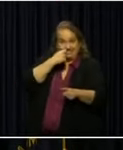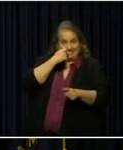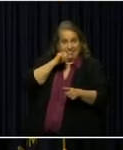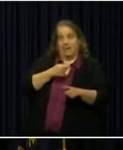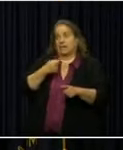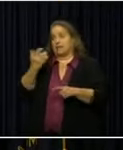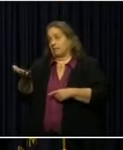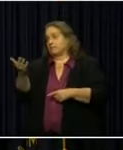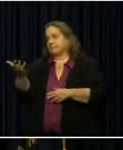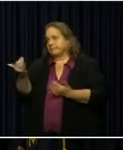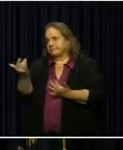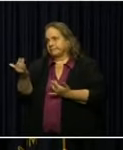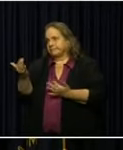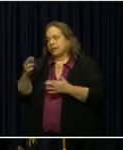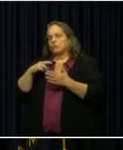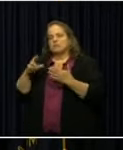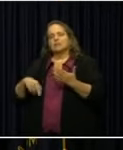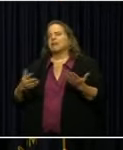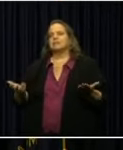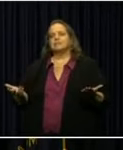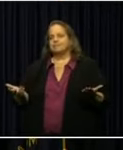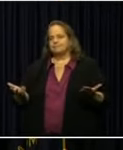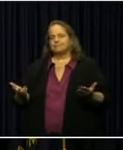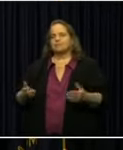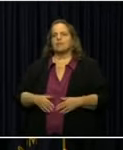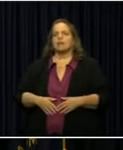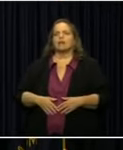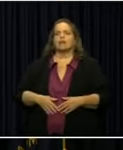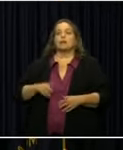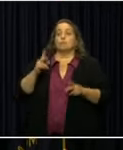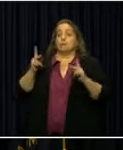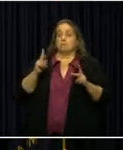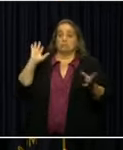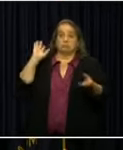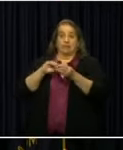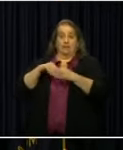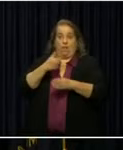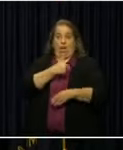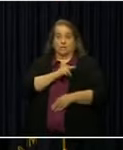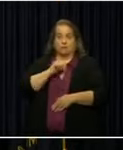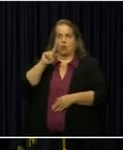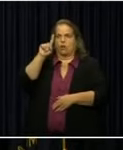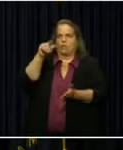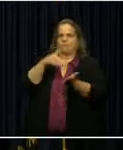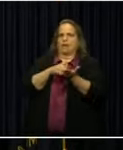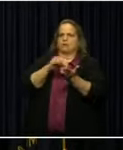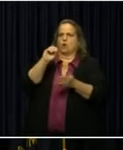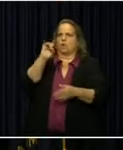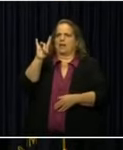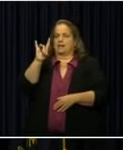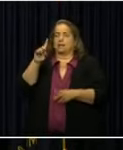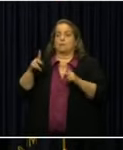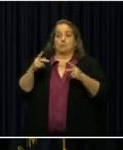24 IN BUTLER. THESE ARE SOME OF THE CASES FROM THAT LONG-TERM CARE FACILITY, I BELIEVE, THAT ARE COMING IN.